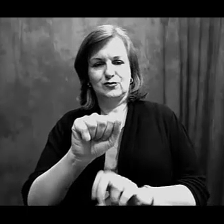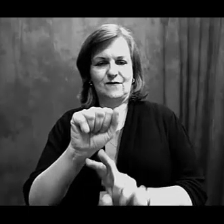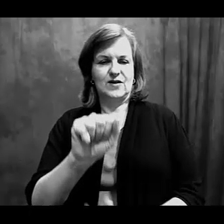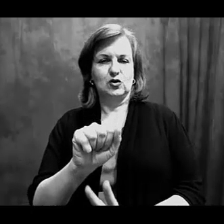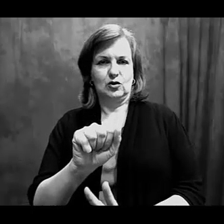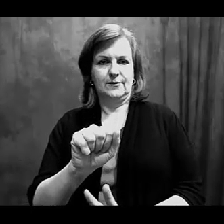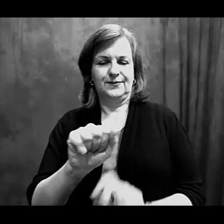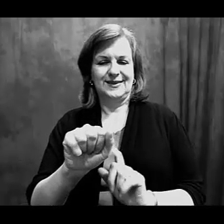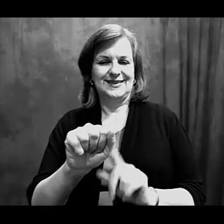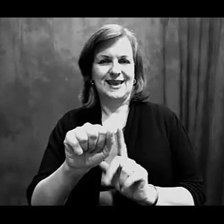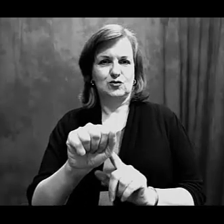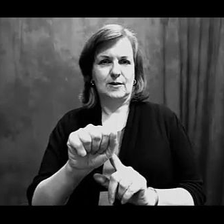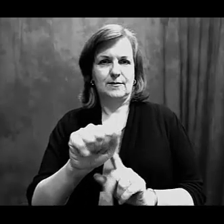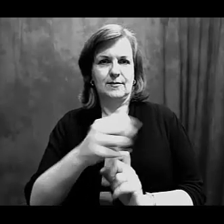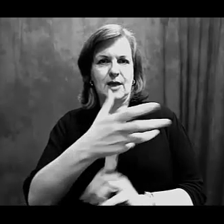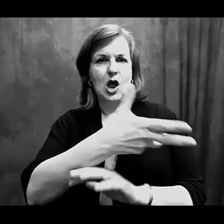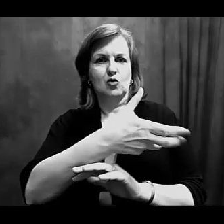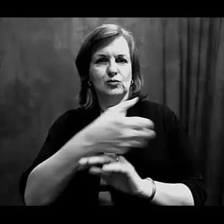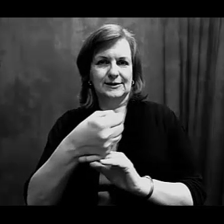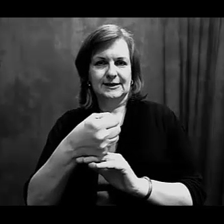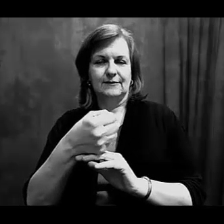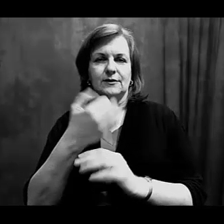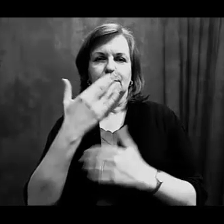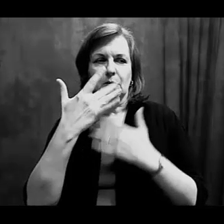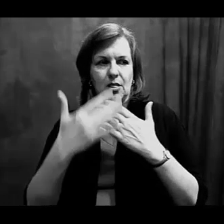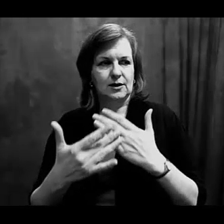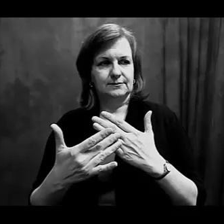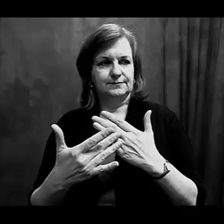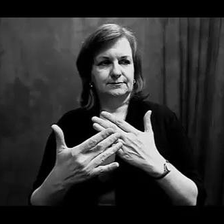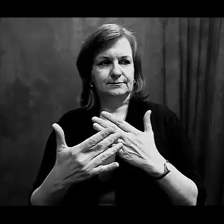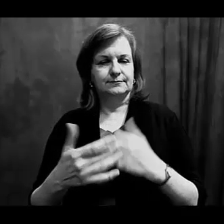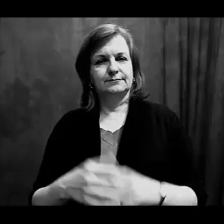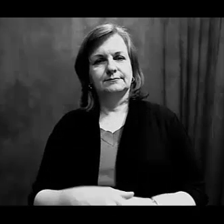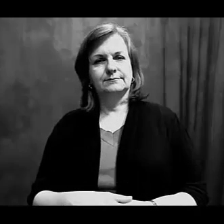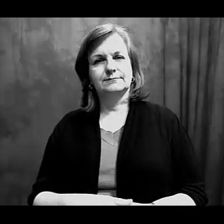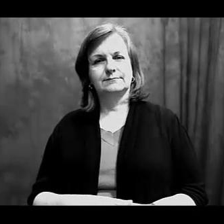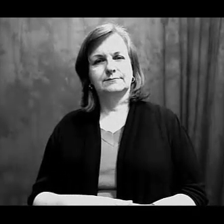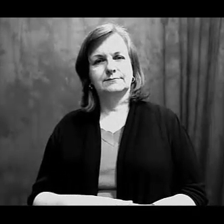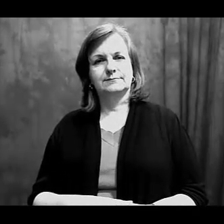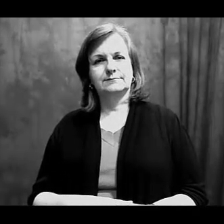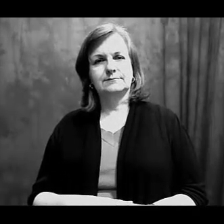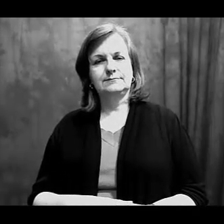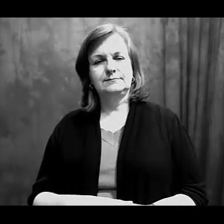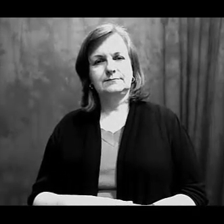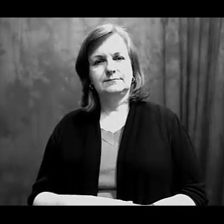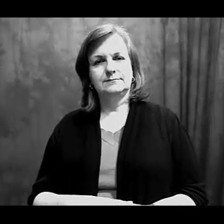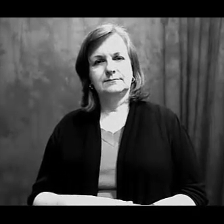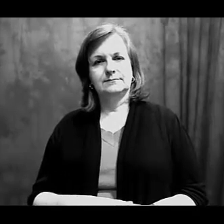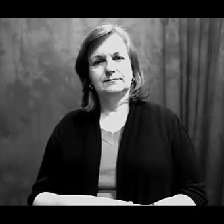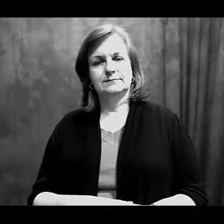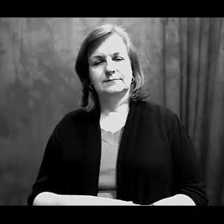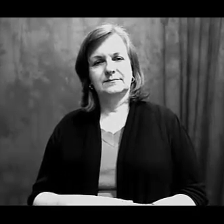one ventricle as we mentioned so the atrium is going to receive blood